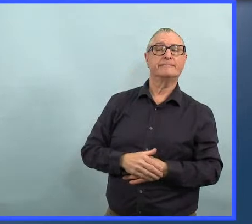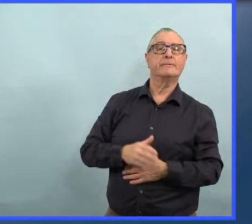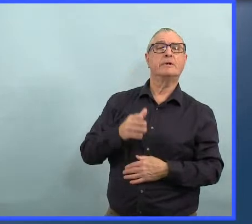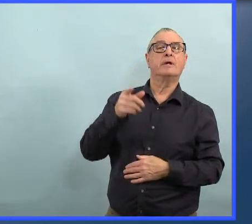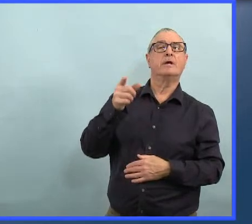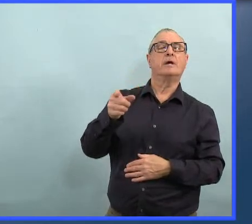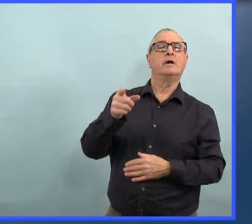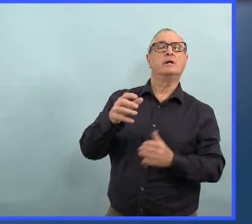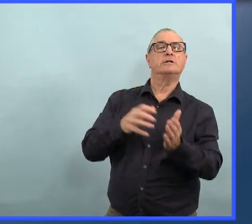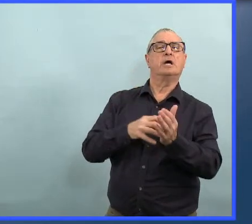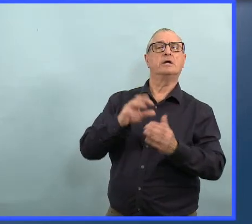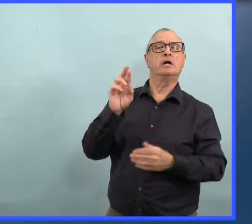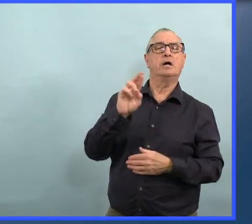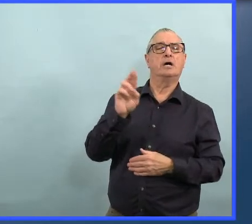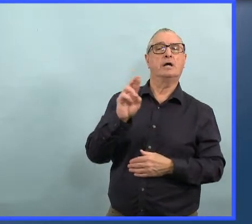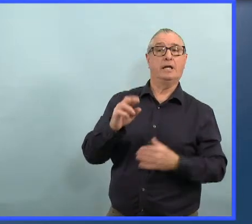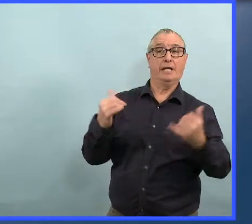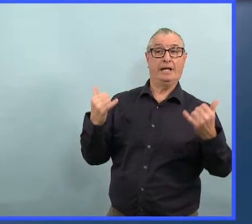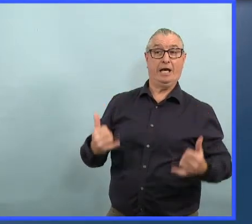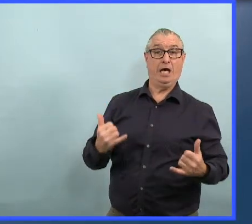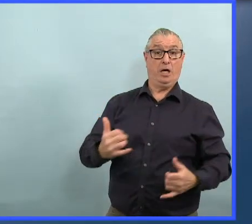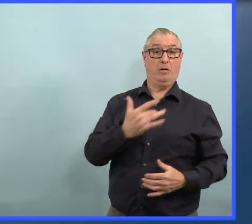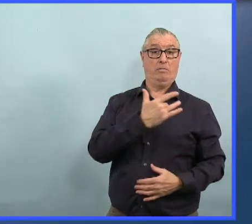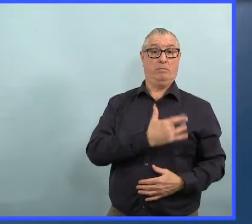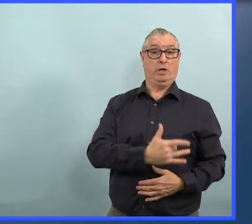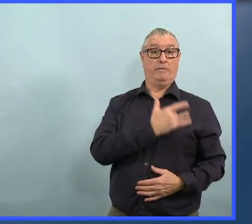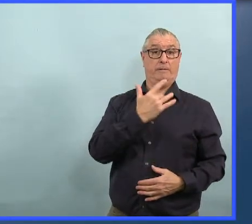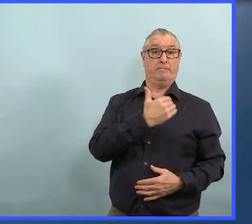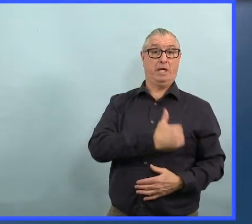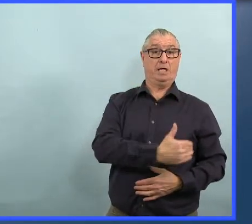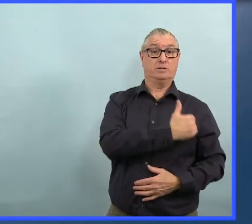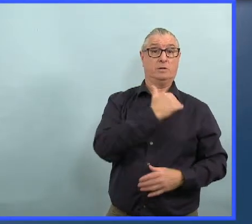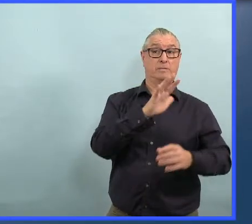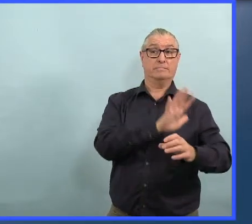province leaning towards right now more or less what's what's kind of being discussed right now